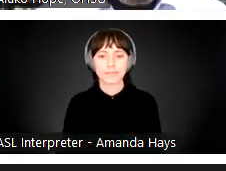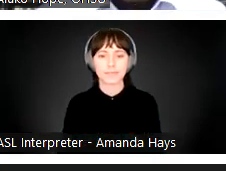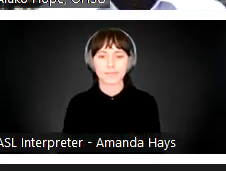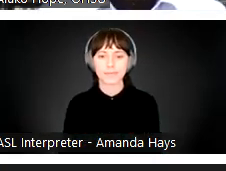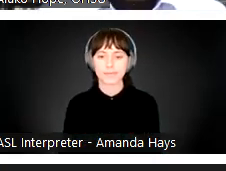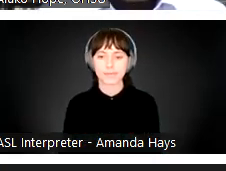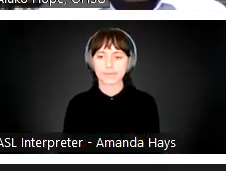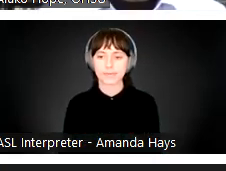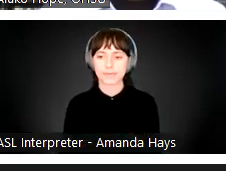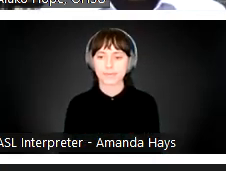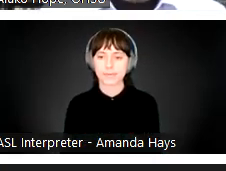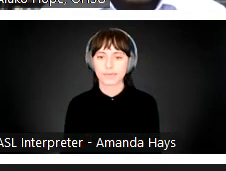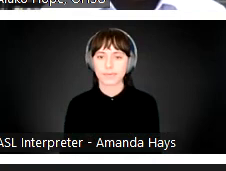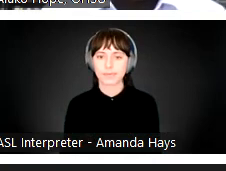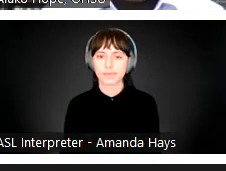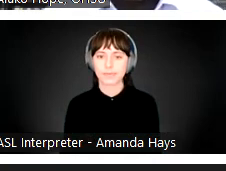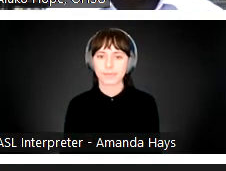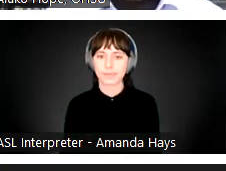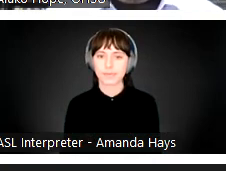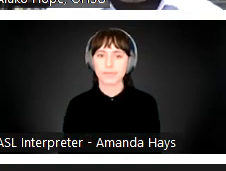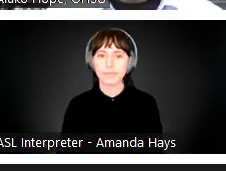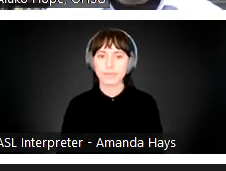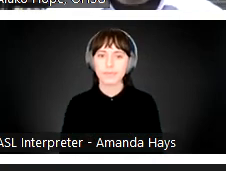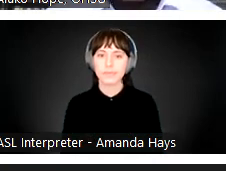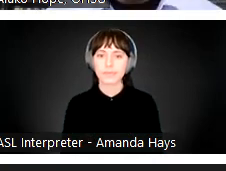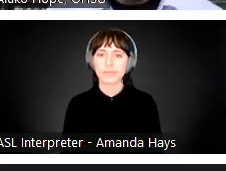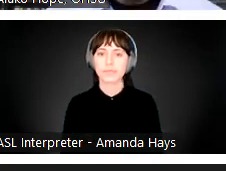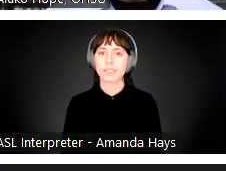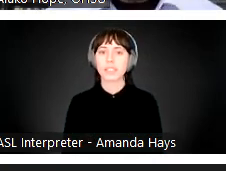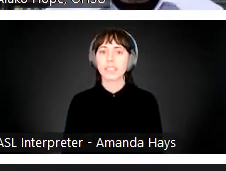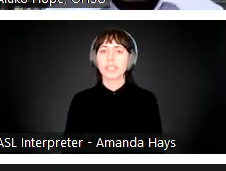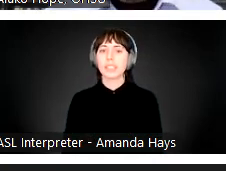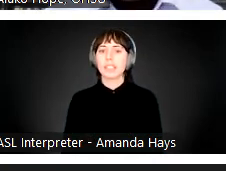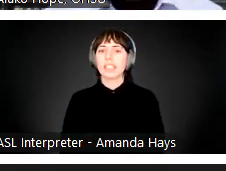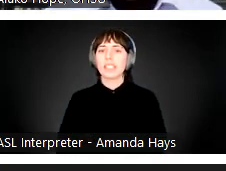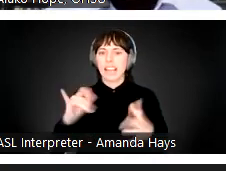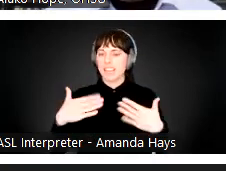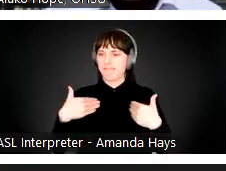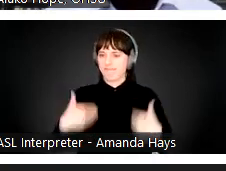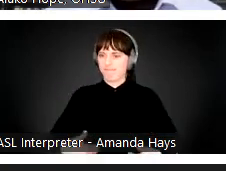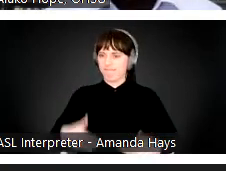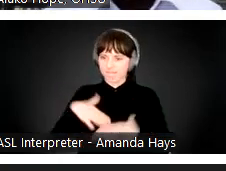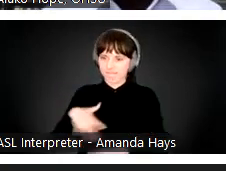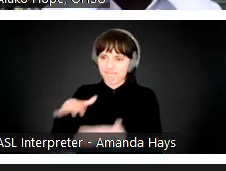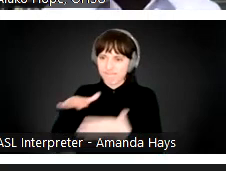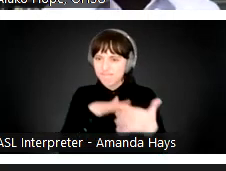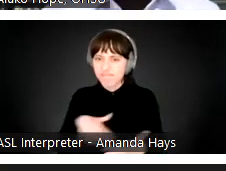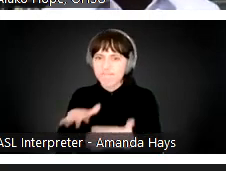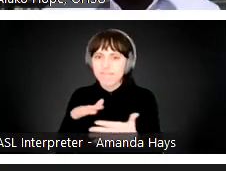And the pathophysiology, I don't think we have to necessarily belabor the point here for this audience. I think it's